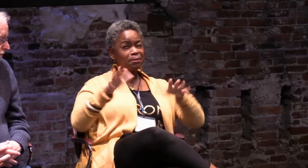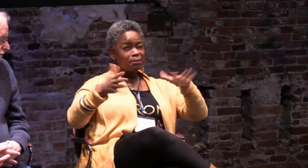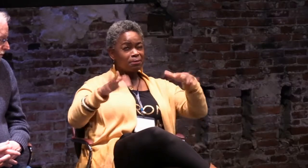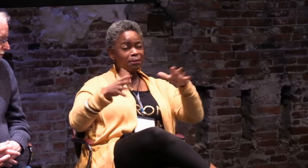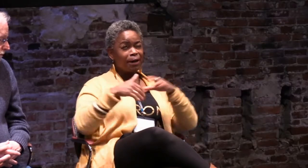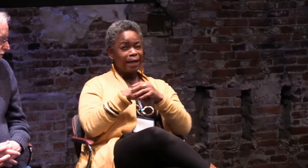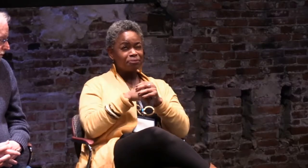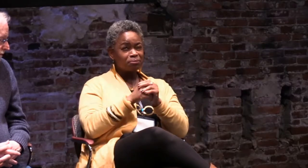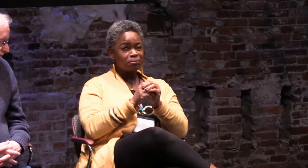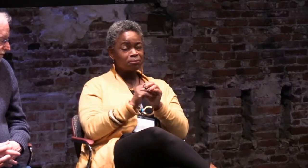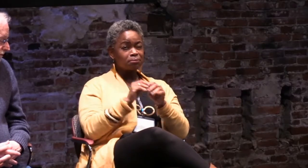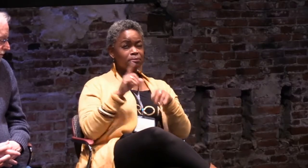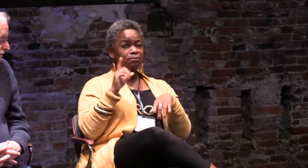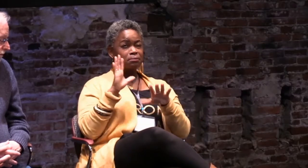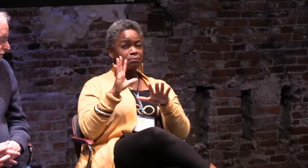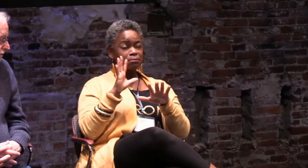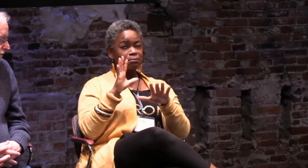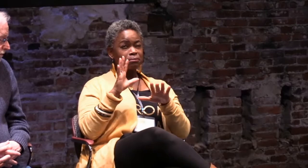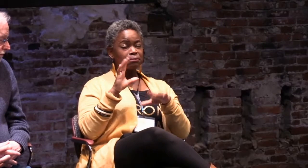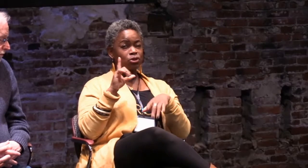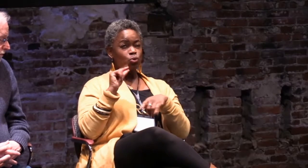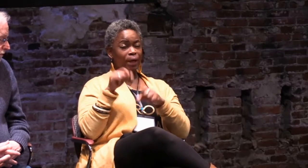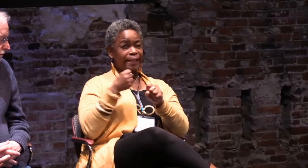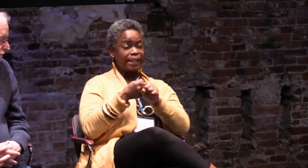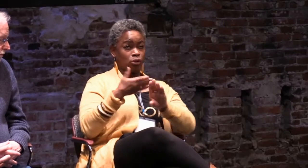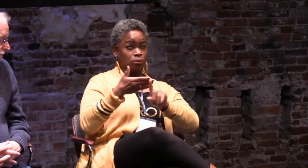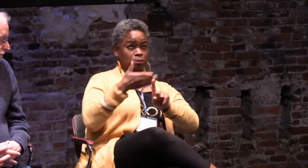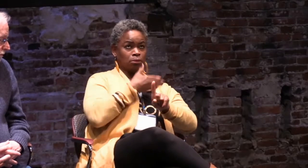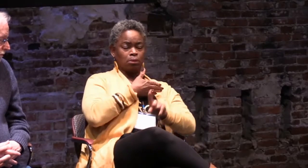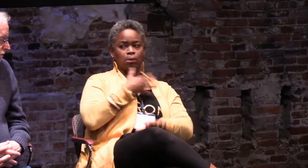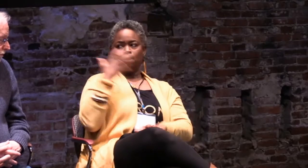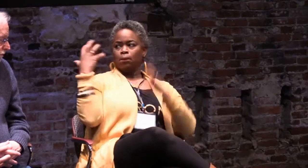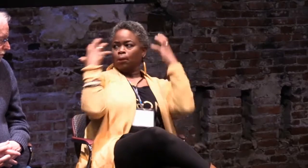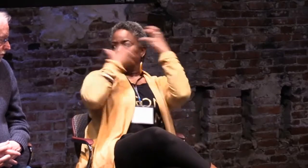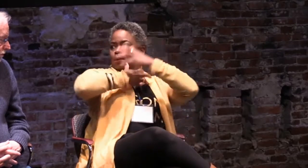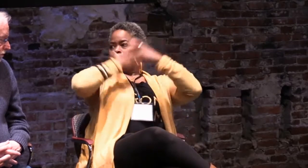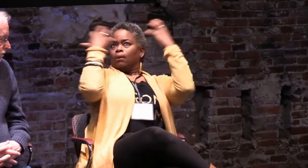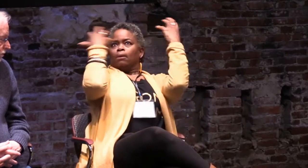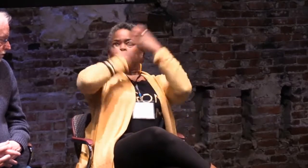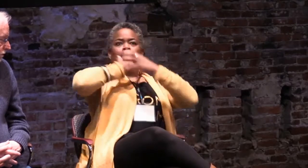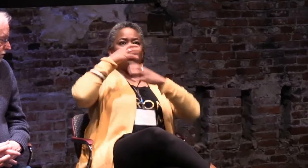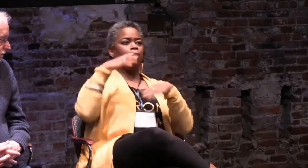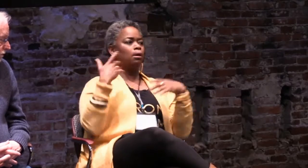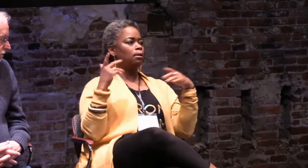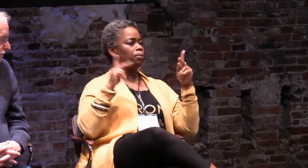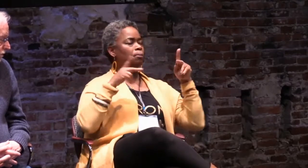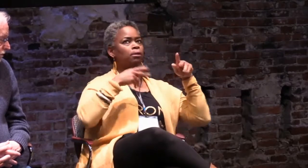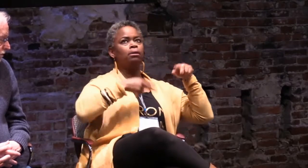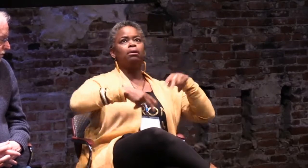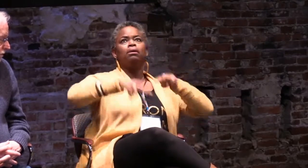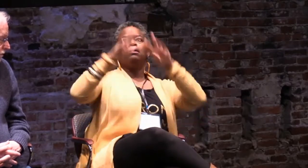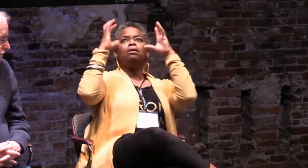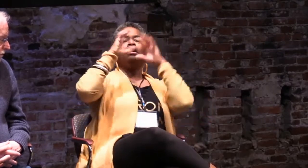(whistles) Well, we're talking decades ago.